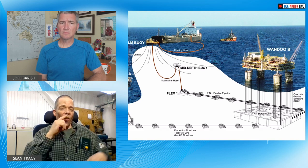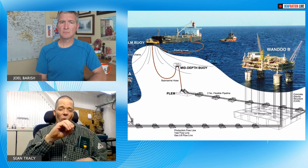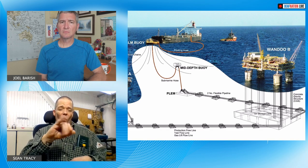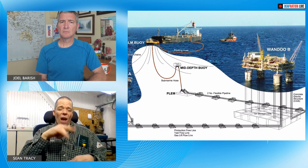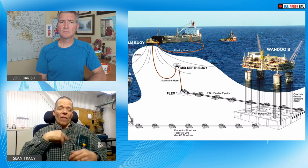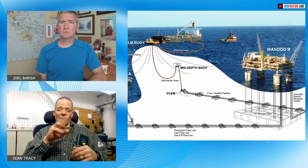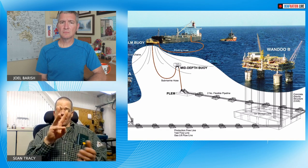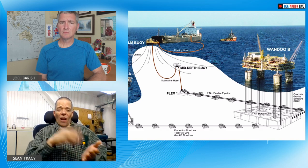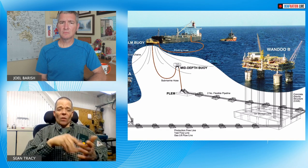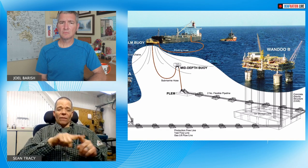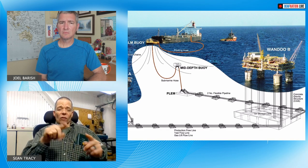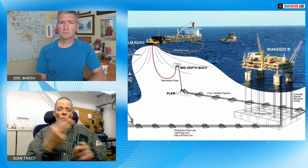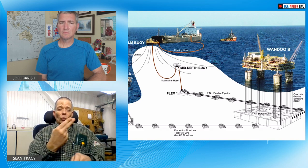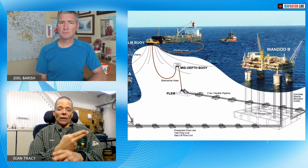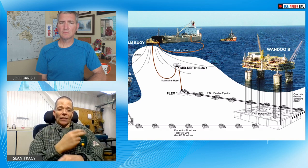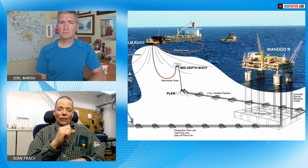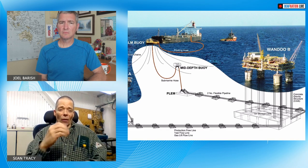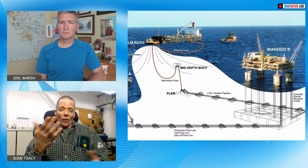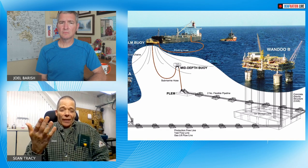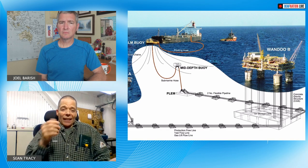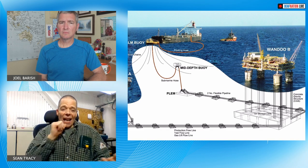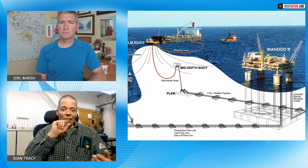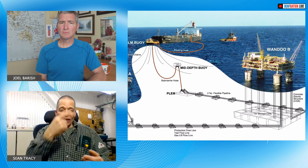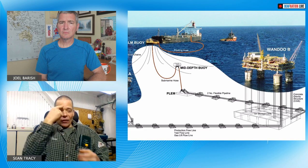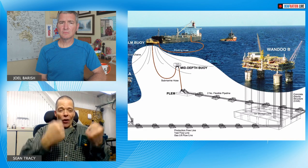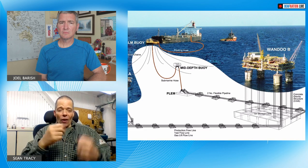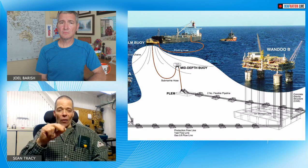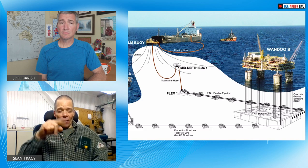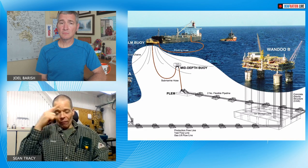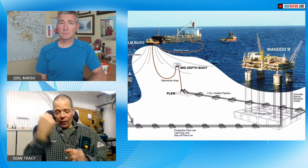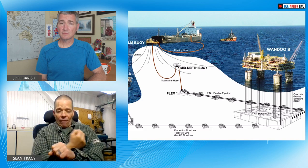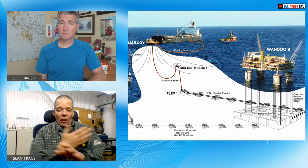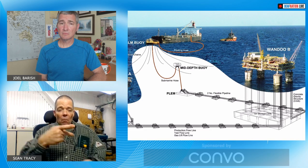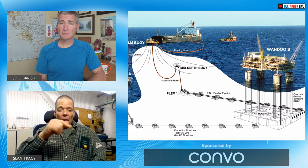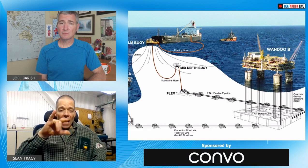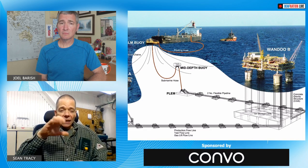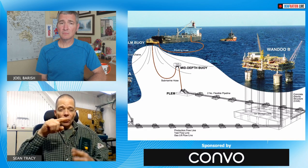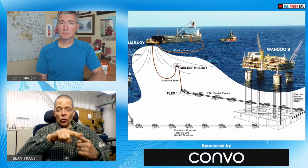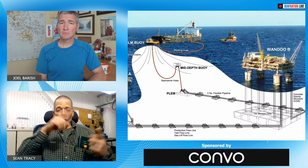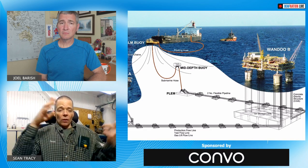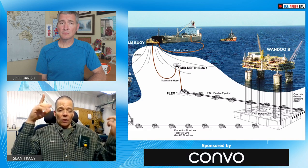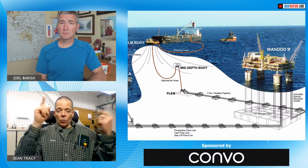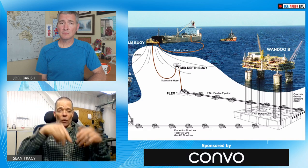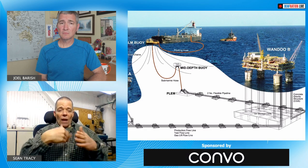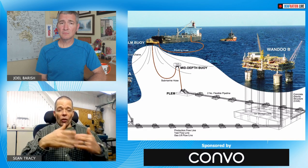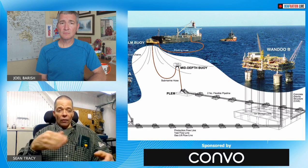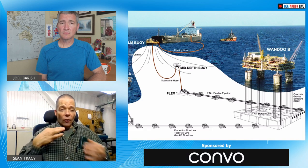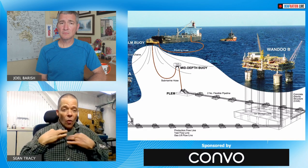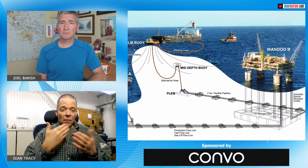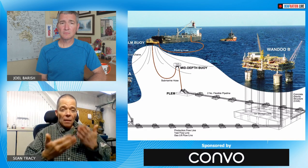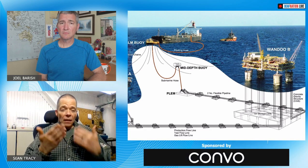Oil has 6,000 uses so it's not just used for cars. It's used for everything, including the making of plastic